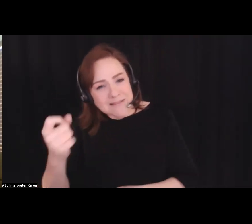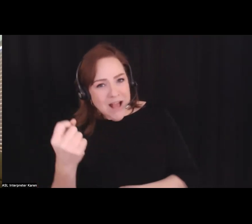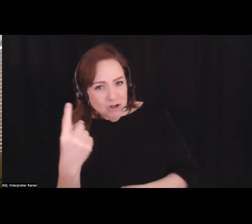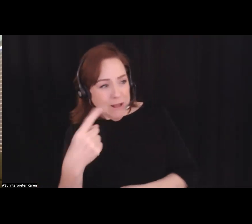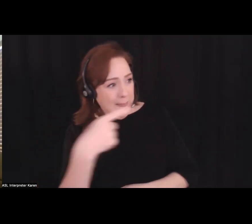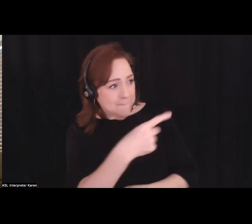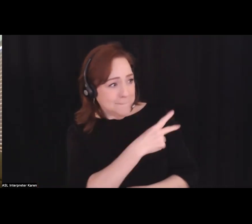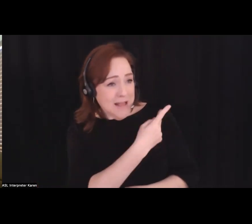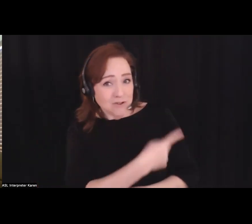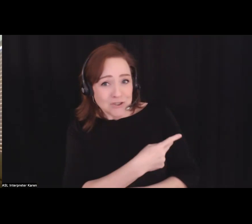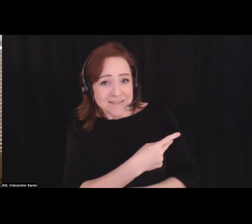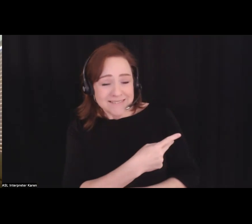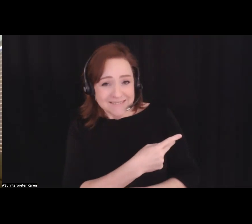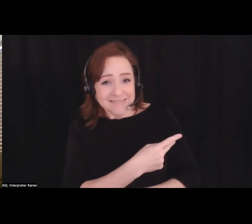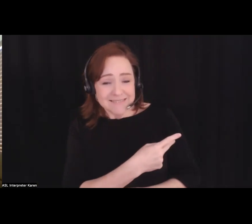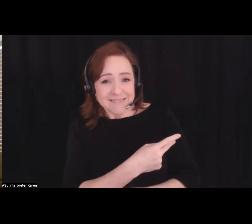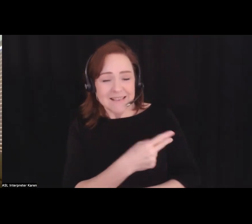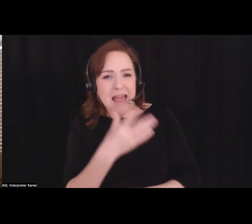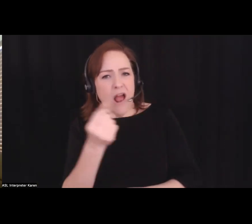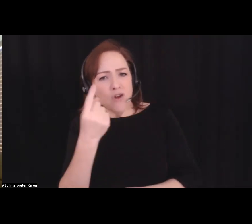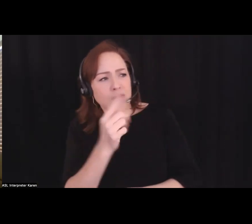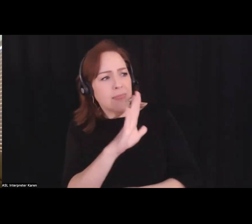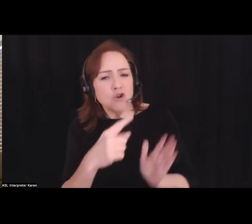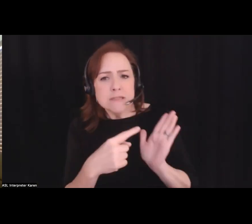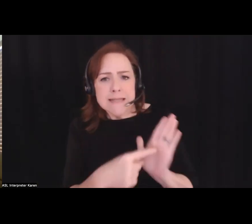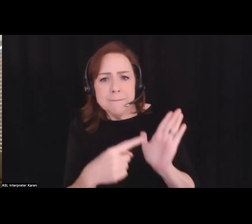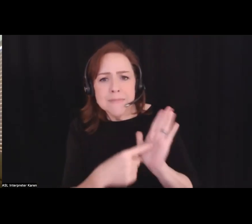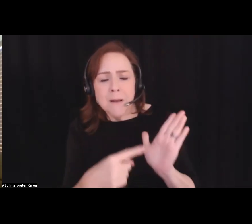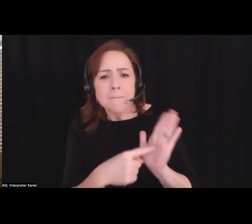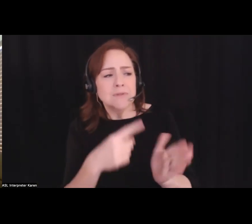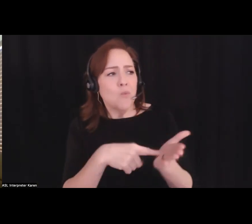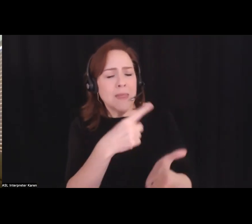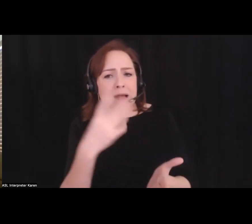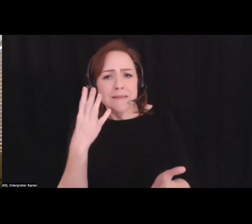to be able to understand the symptoms that they're experiencing and all that. something that could be